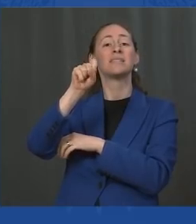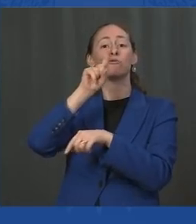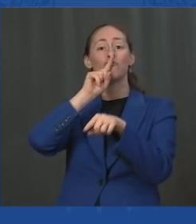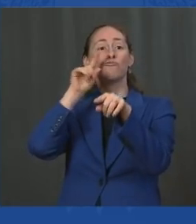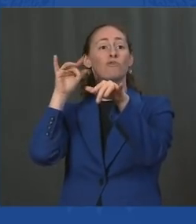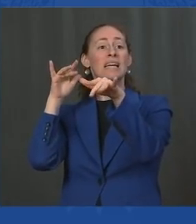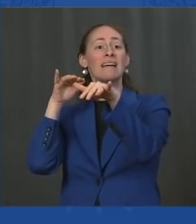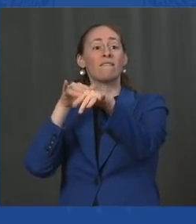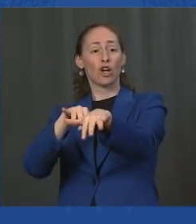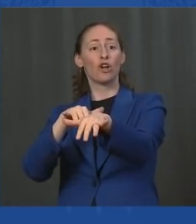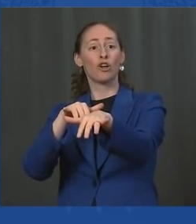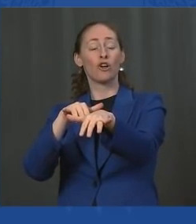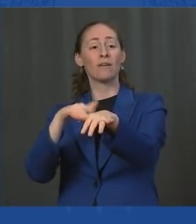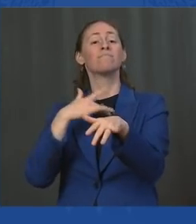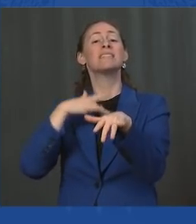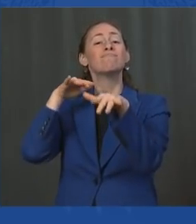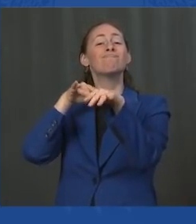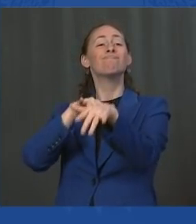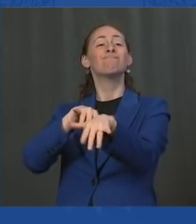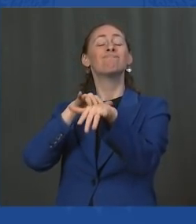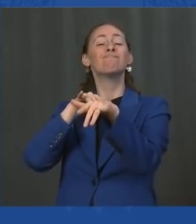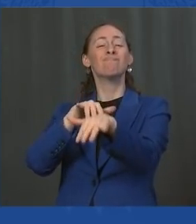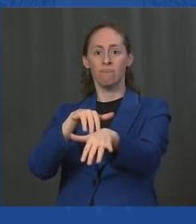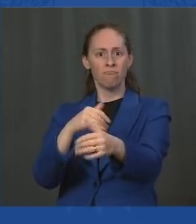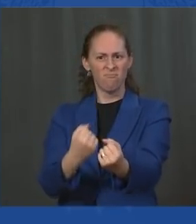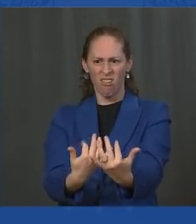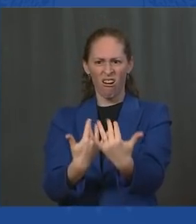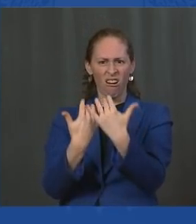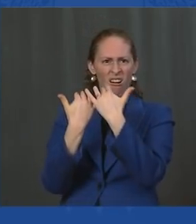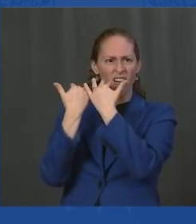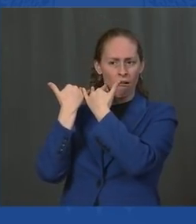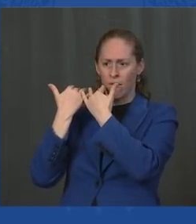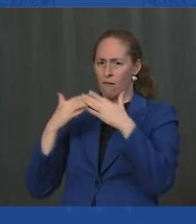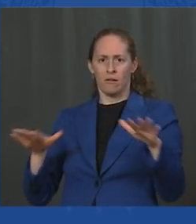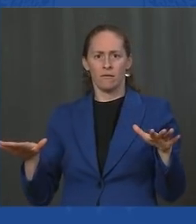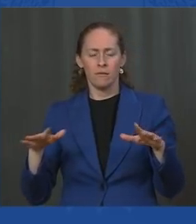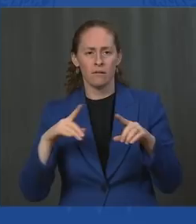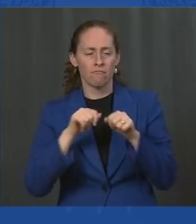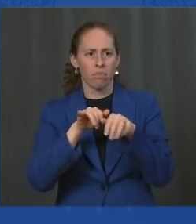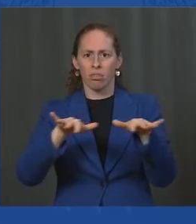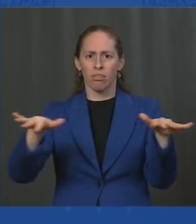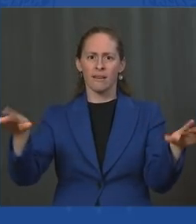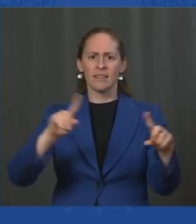change the flow temporarily. The good news is that, as a result of a significant